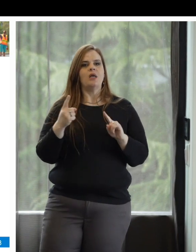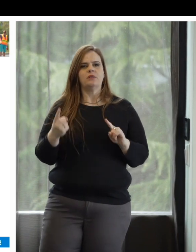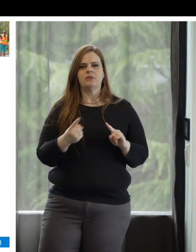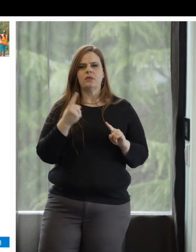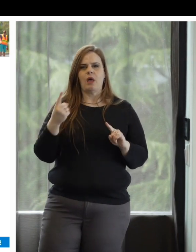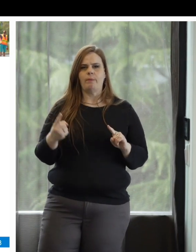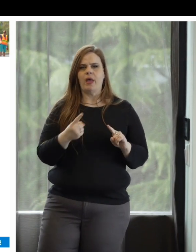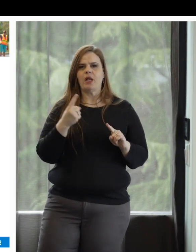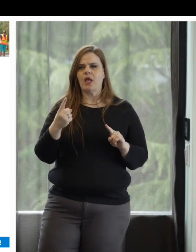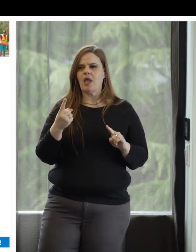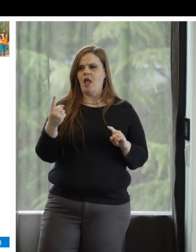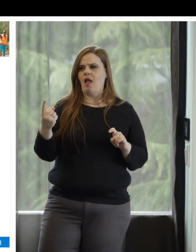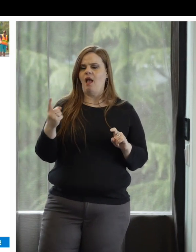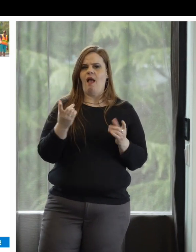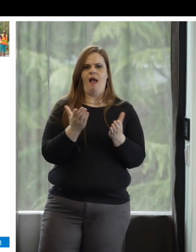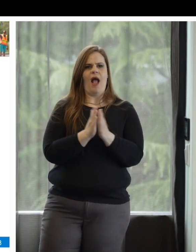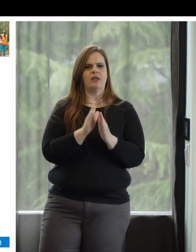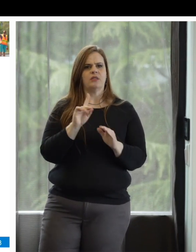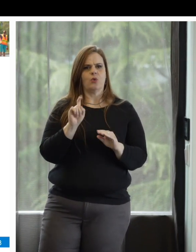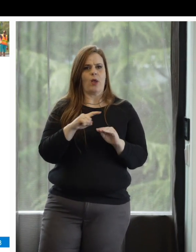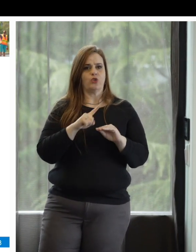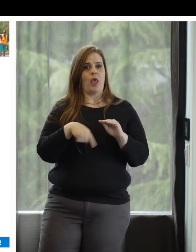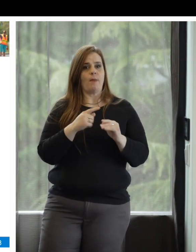question about translation for